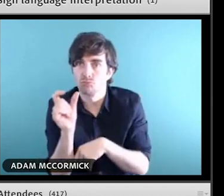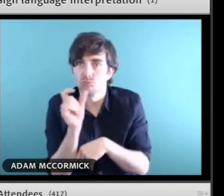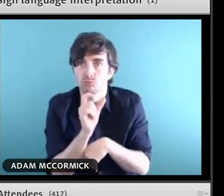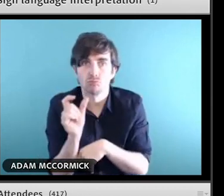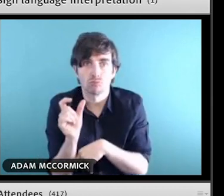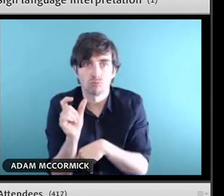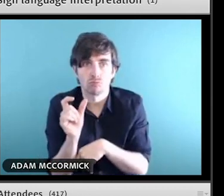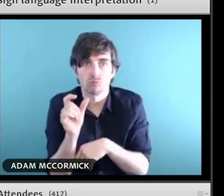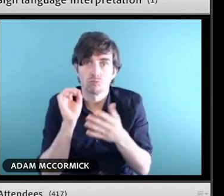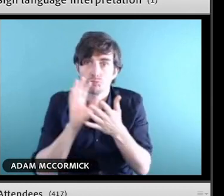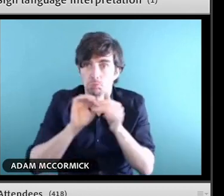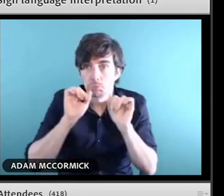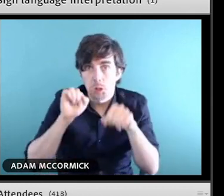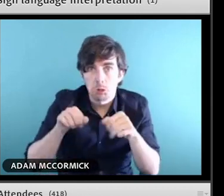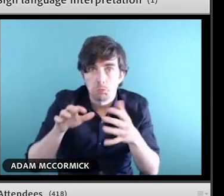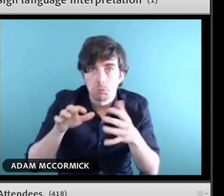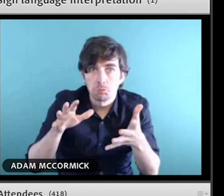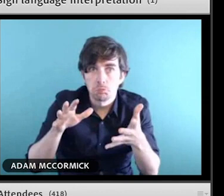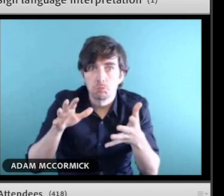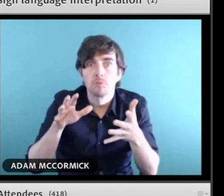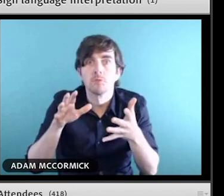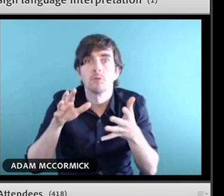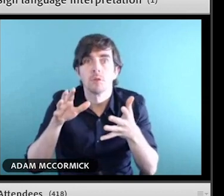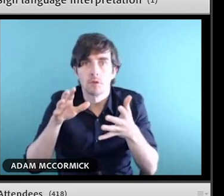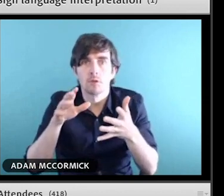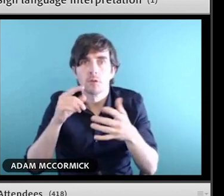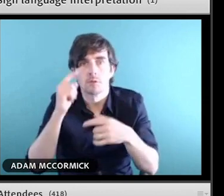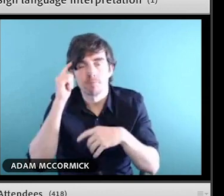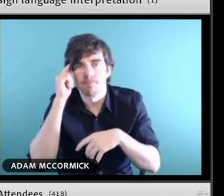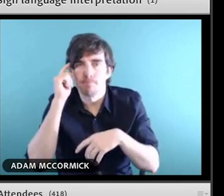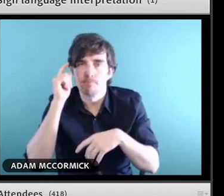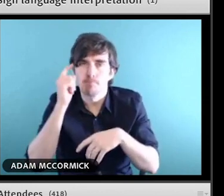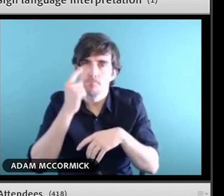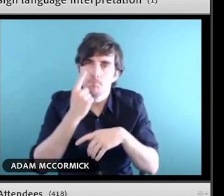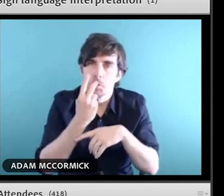colleagues will copy paste from the chat. So you can participate as well if you're in